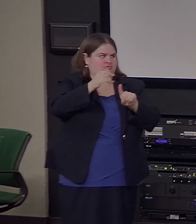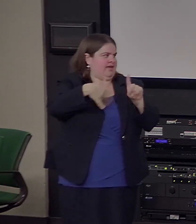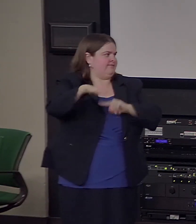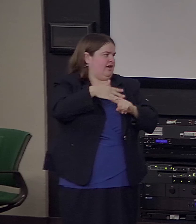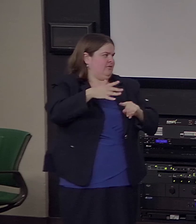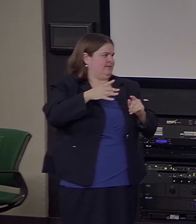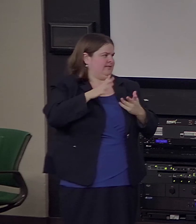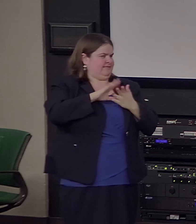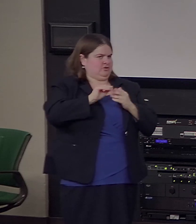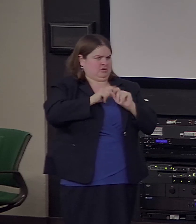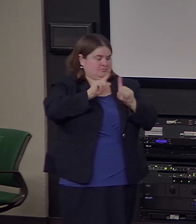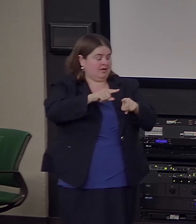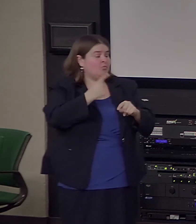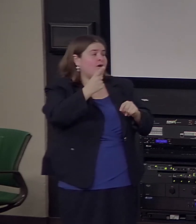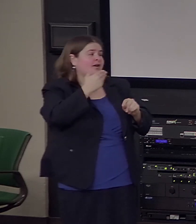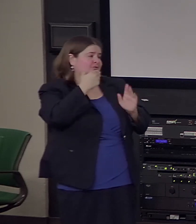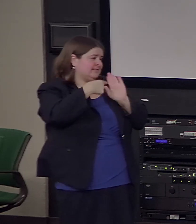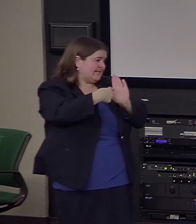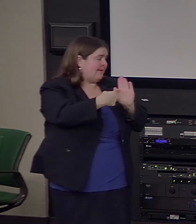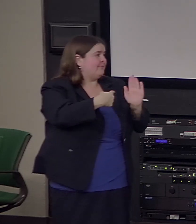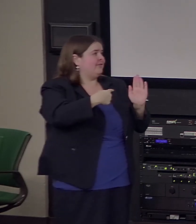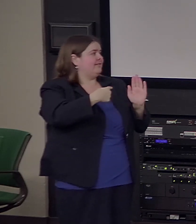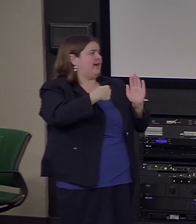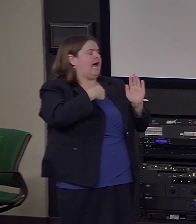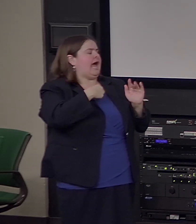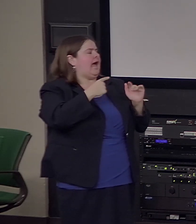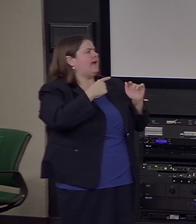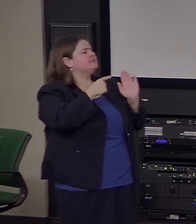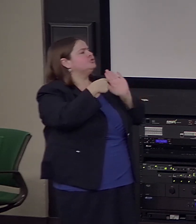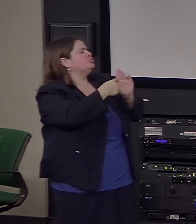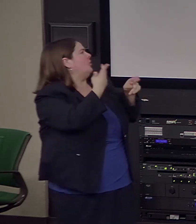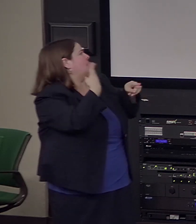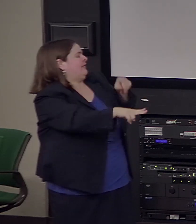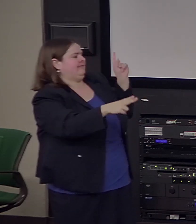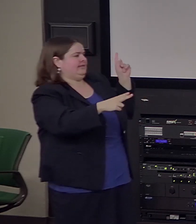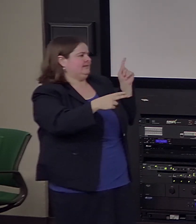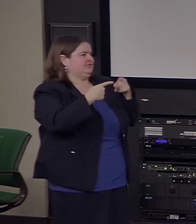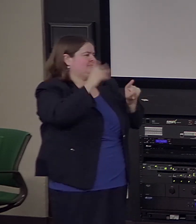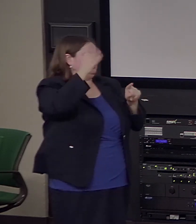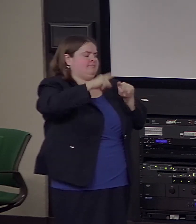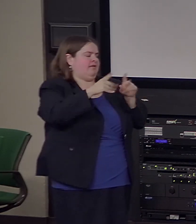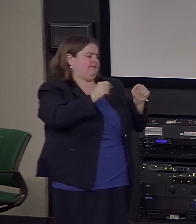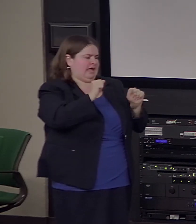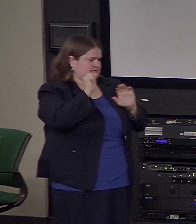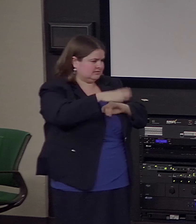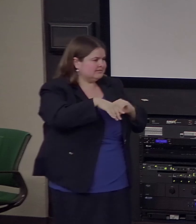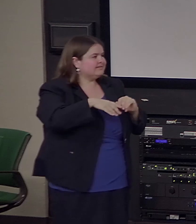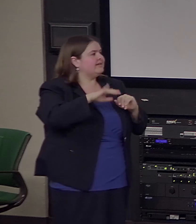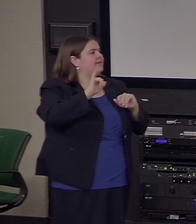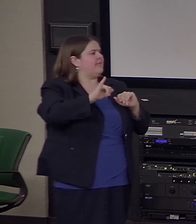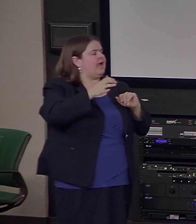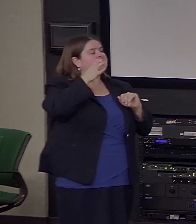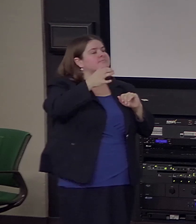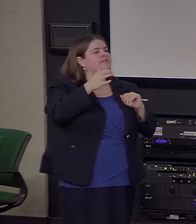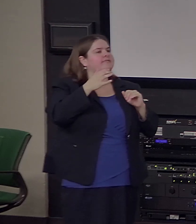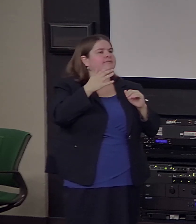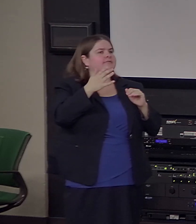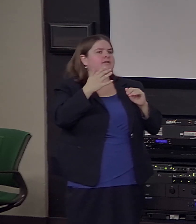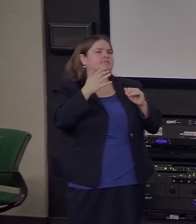The best example, which I really skipped over really quickly is this indiscriminate behavior.